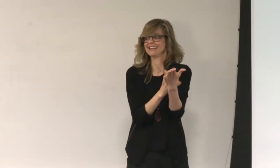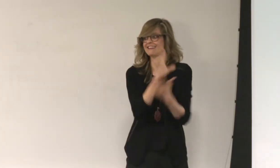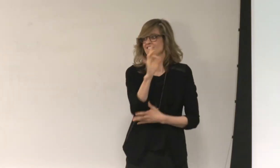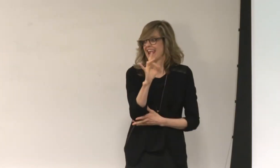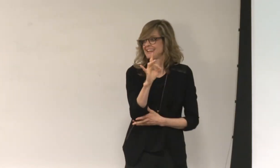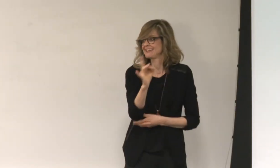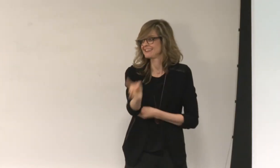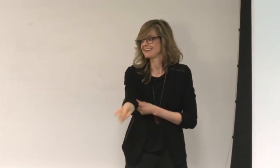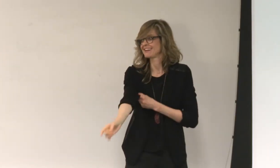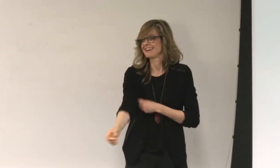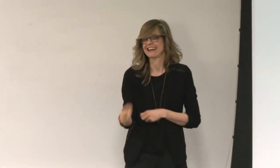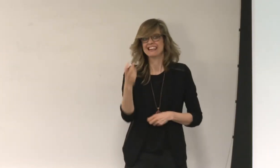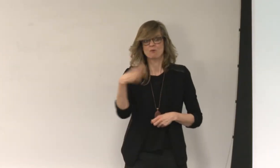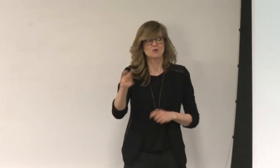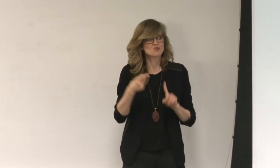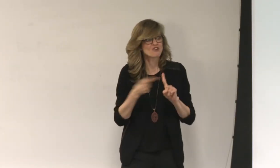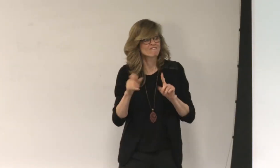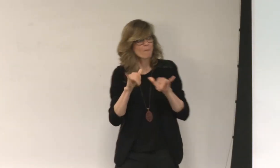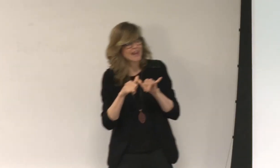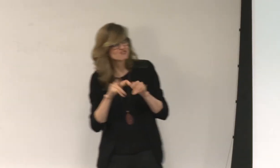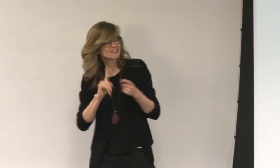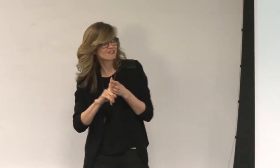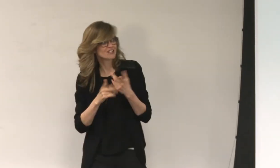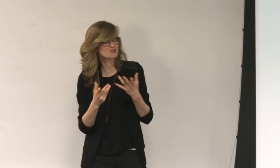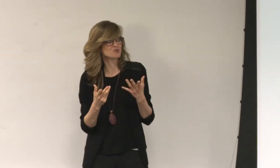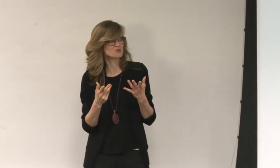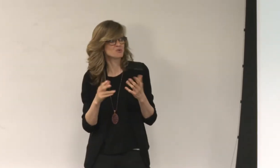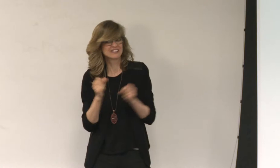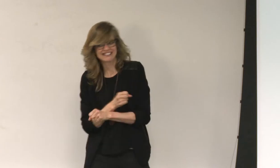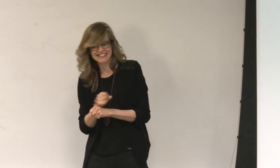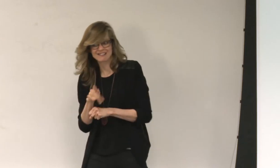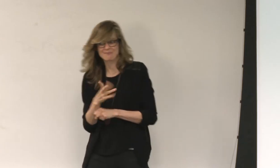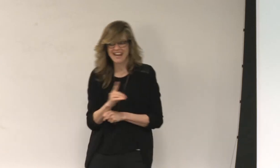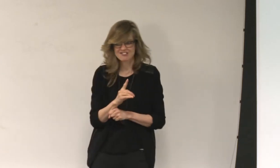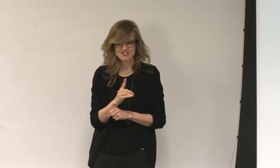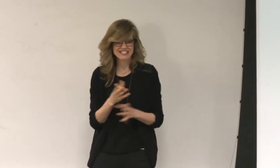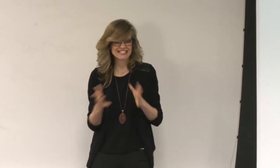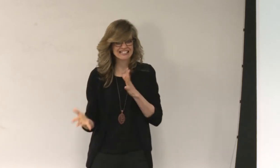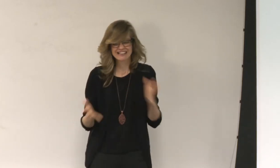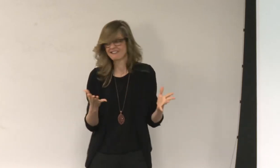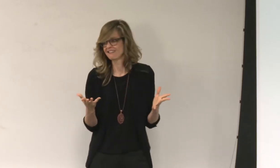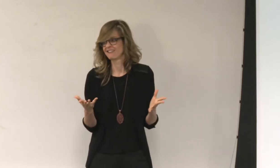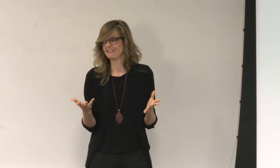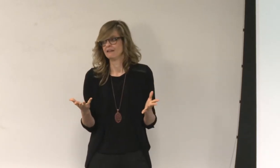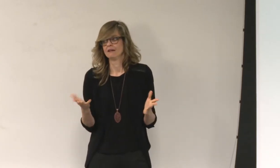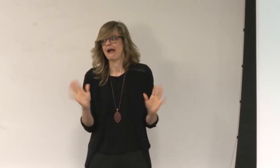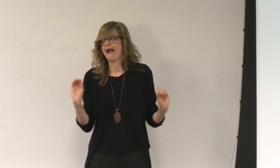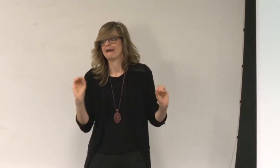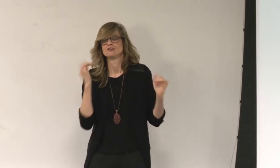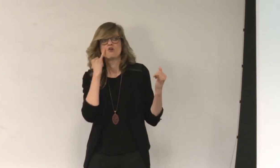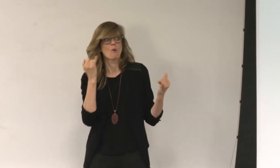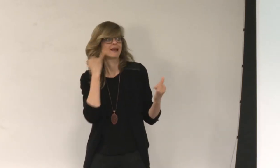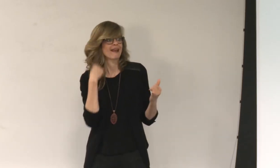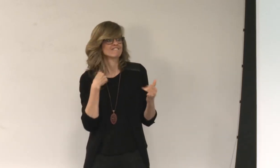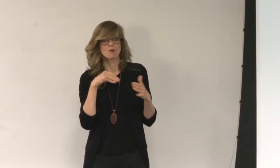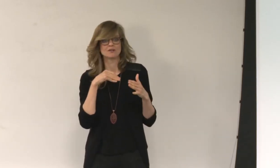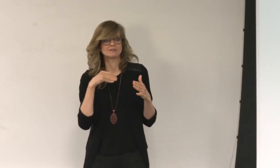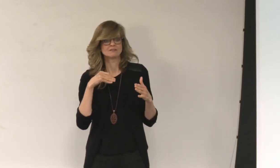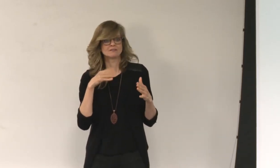WELL, I HAD A LIST OF 8 SCHOOLS. TWO THAT I CAN'T REMEMBER AND THE OTHERS YOU SEE LISTED HERE. AND I WAS LOOKING AT THE SCHOOLS THAT OFFERED PH.DS IN STATISTICS.